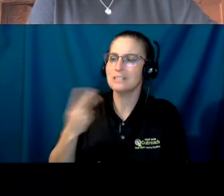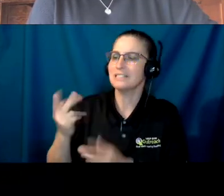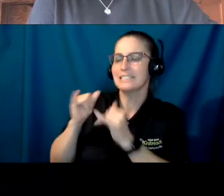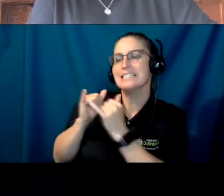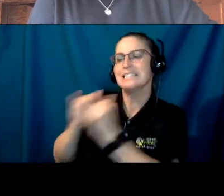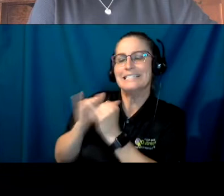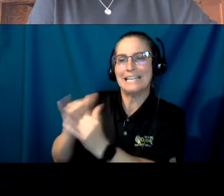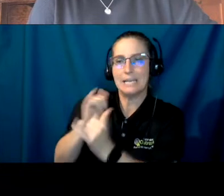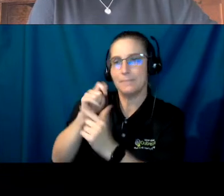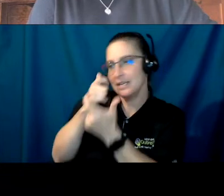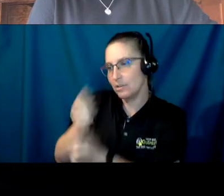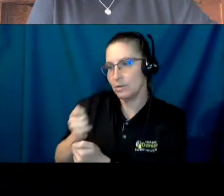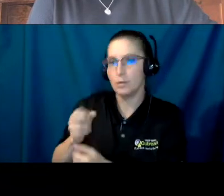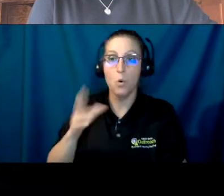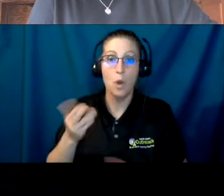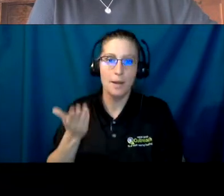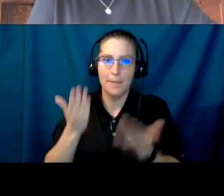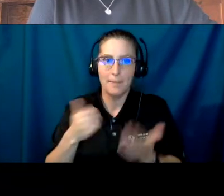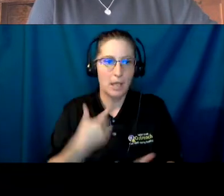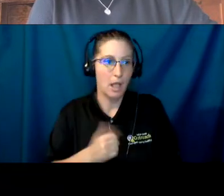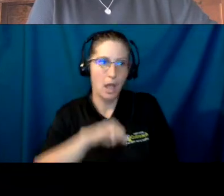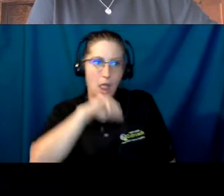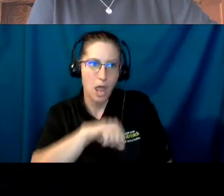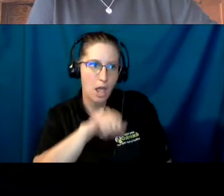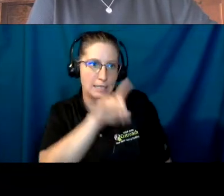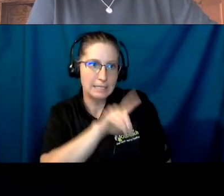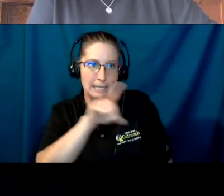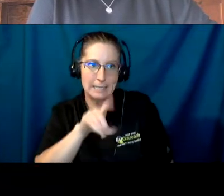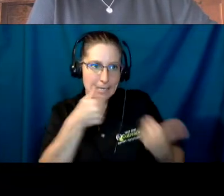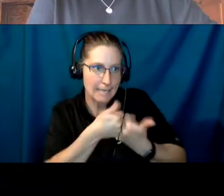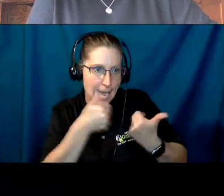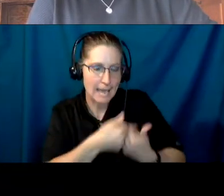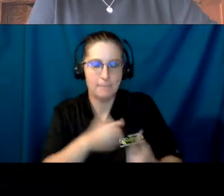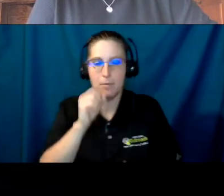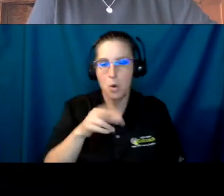be kids, you know, that love Dungeons and Dragons, or playing those kind of imaginary